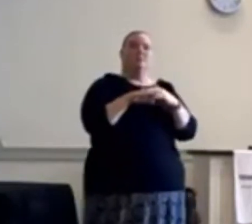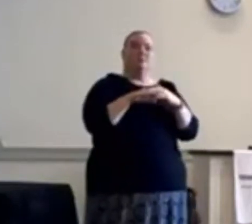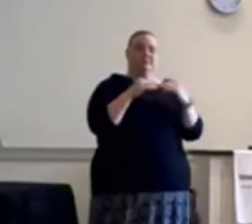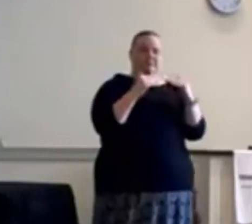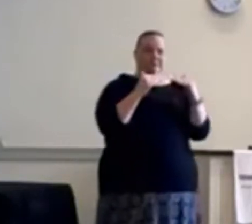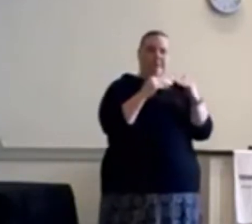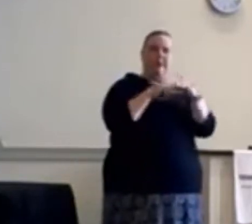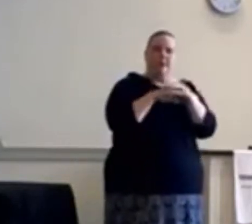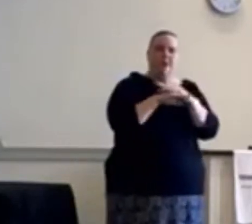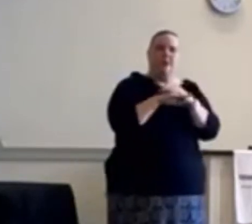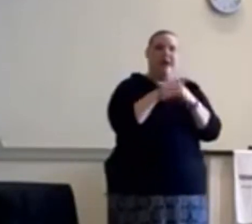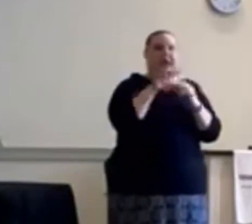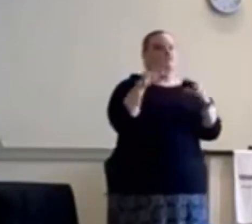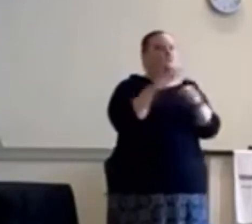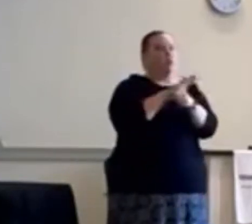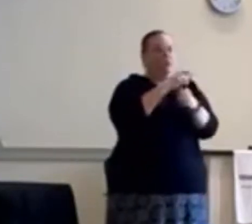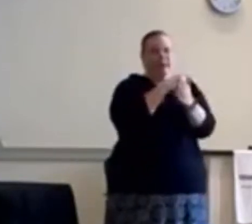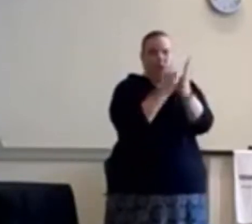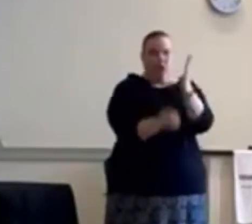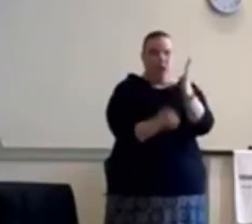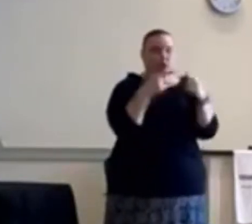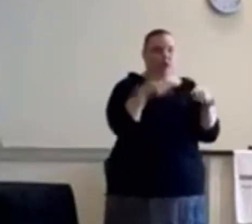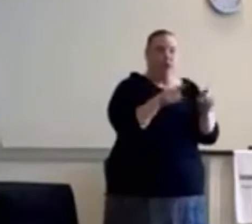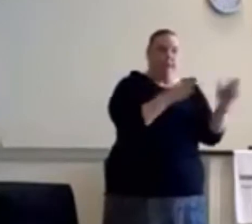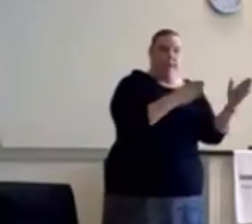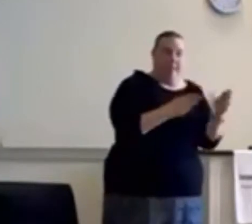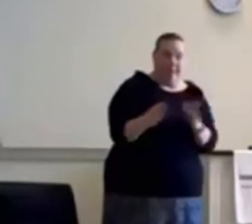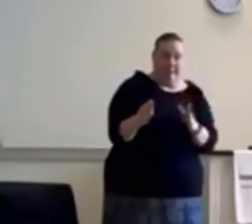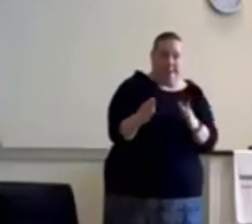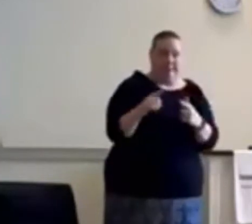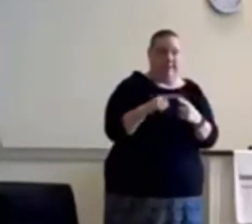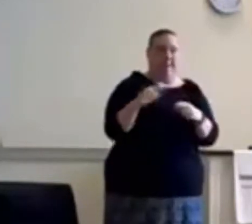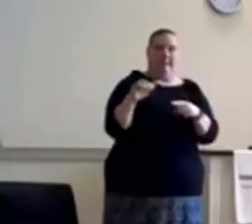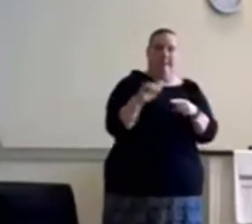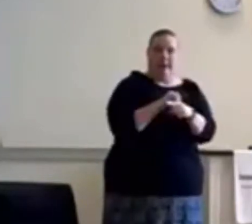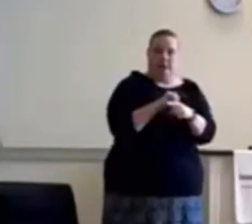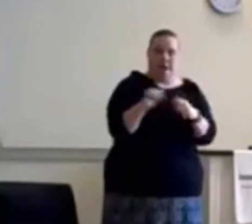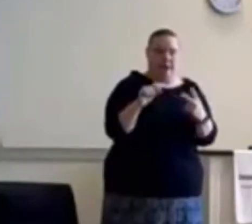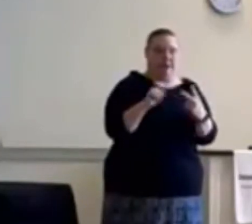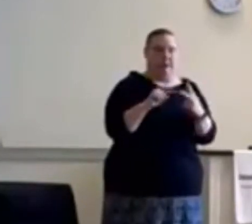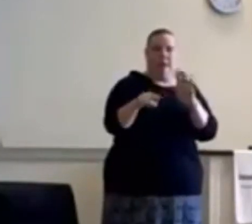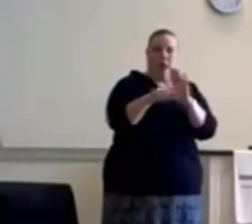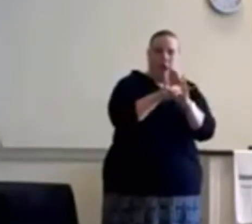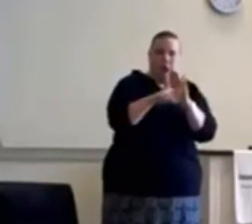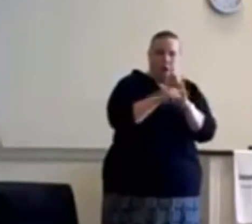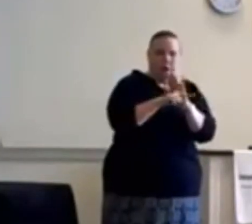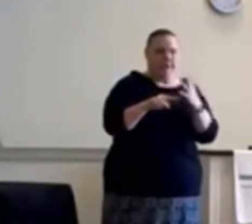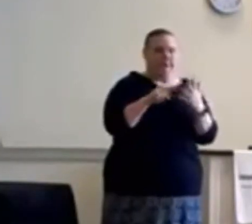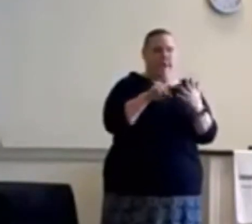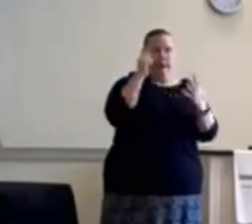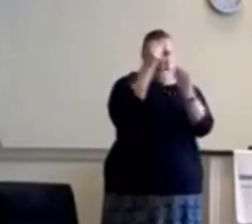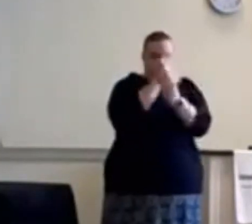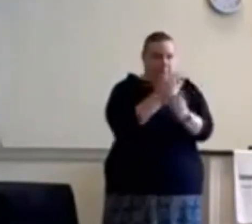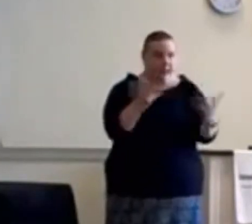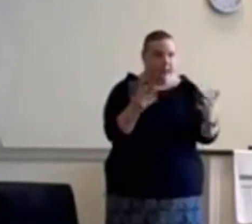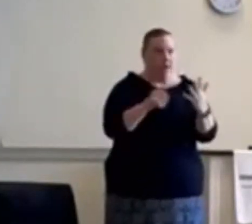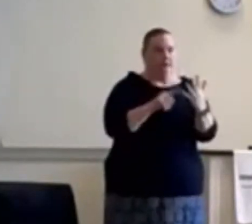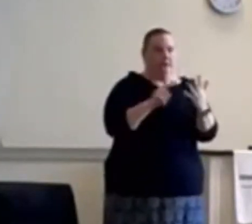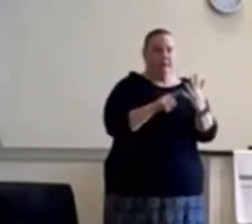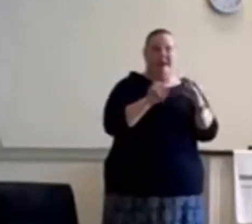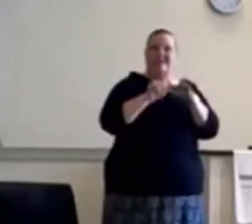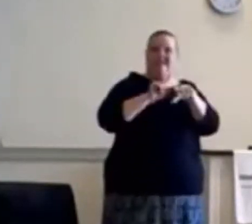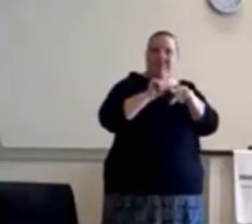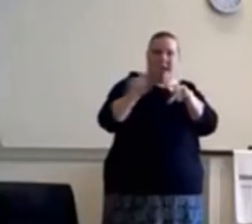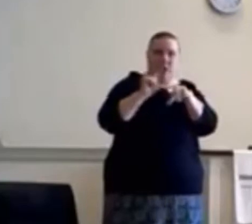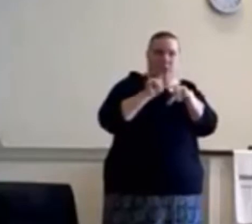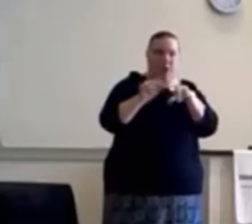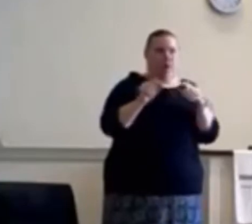throughout planning, exercises, alerts, notification, evacuation, transportation,